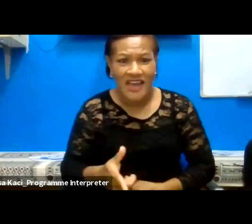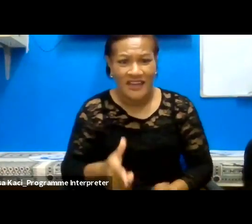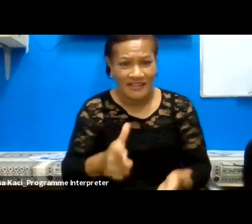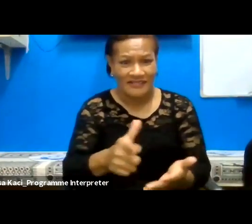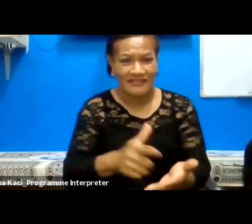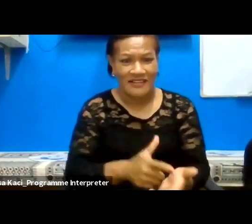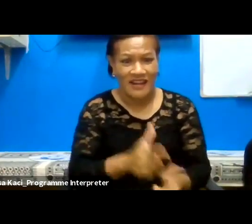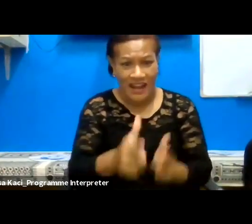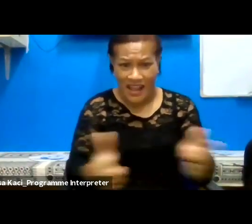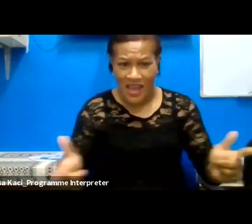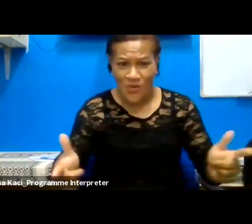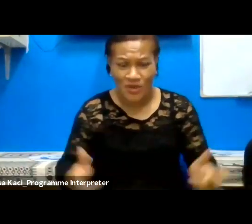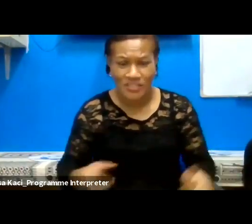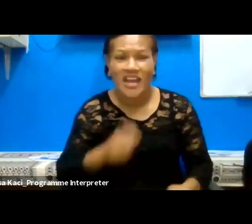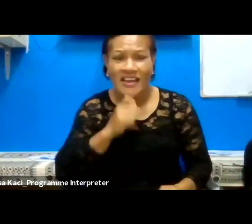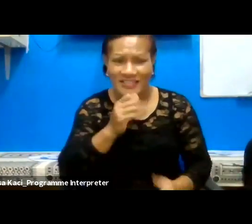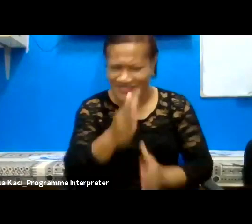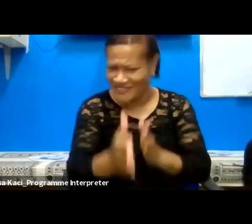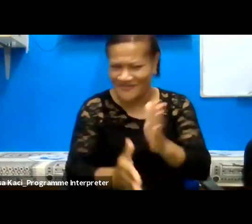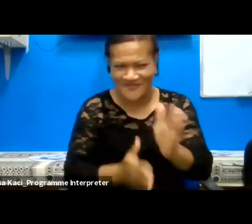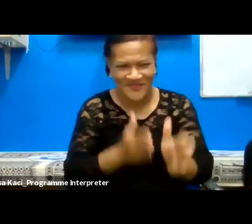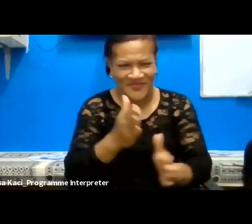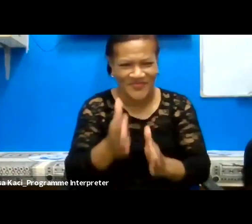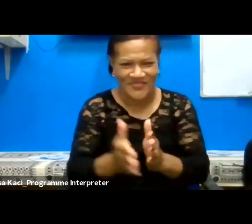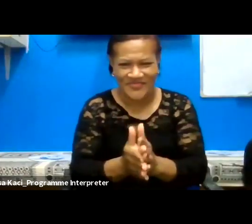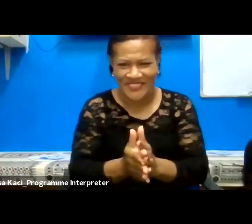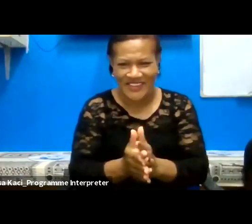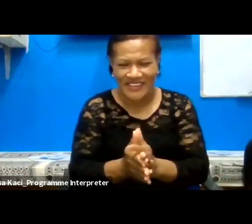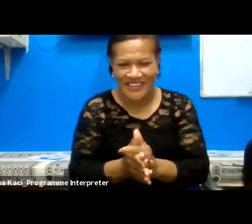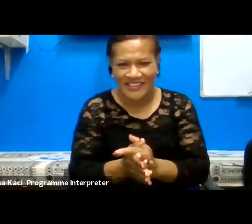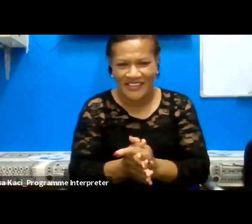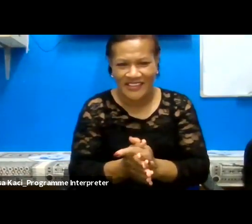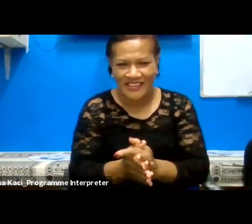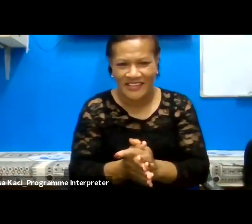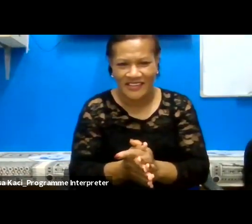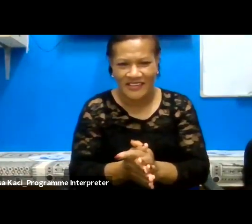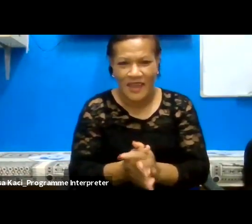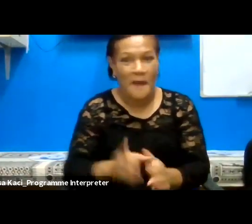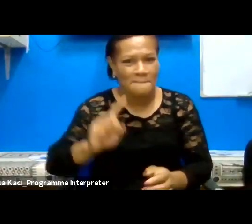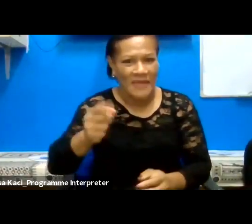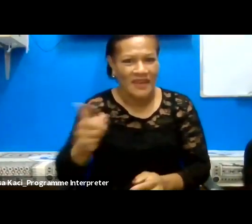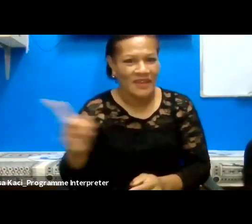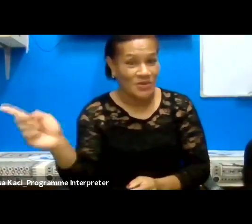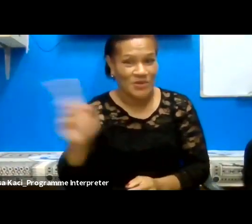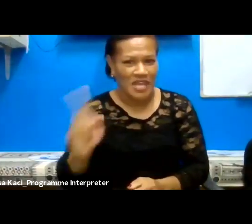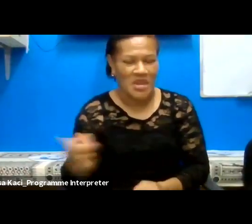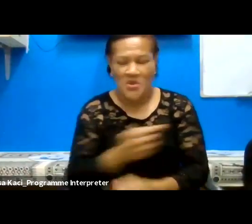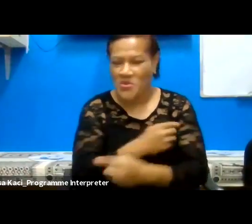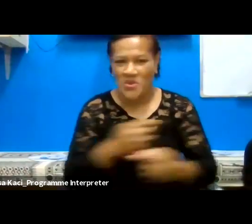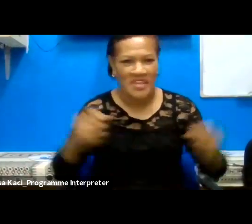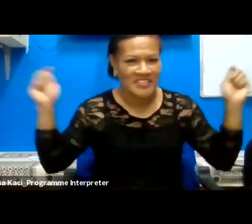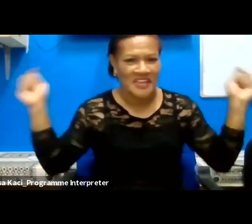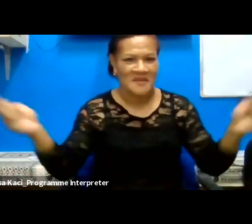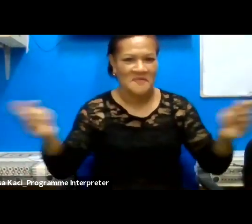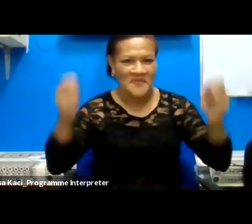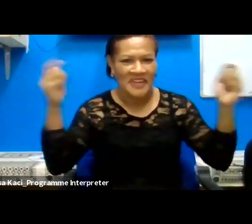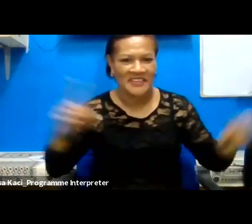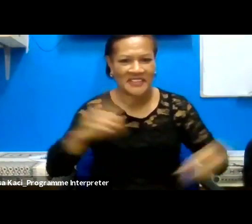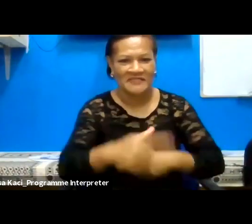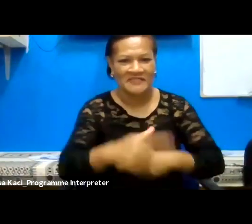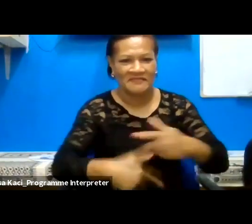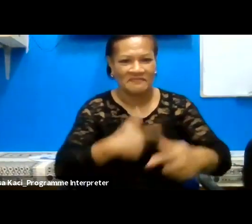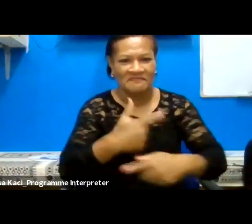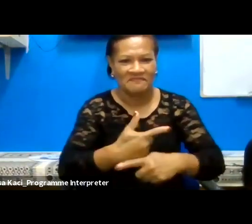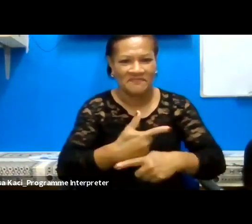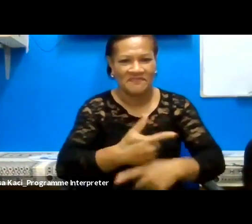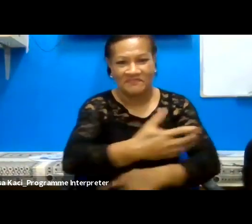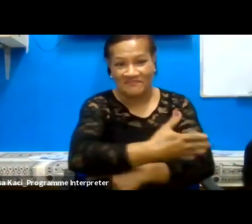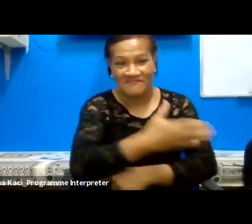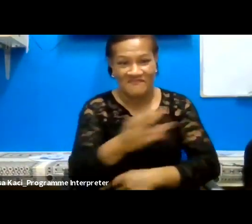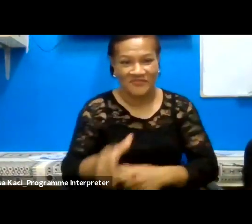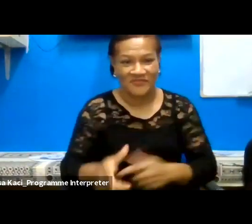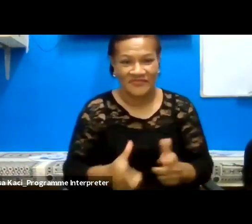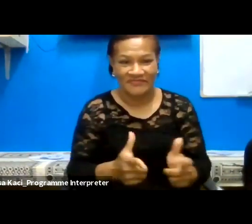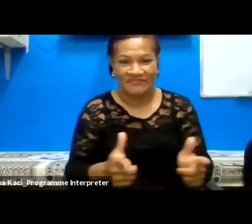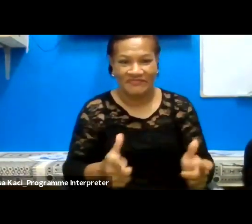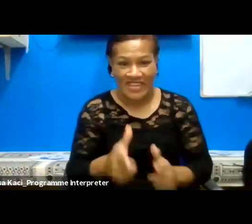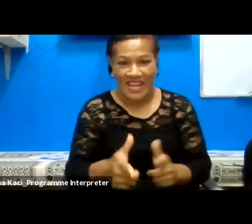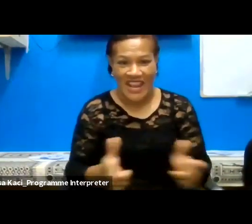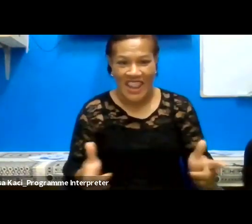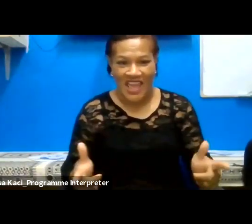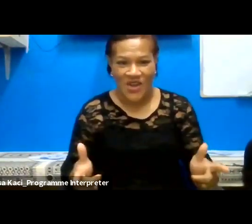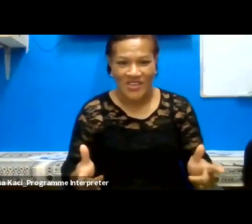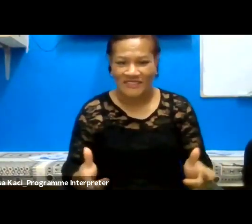failures. We celebrate our hard